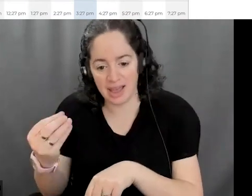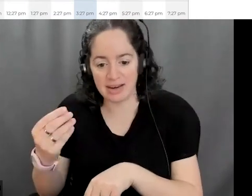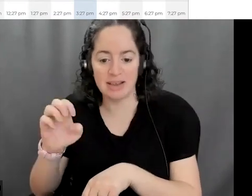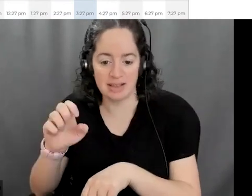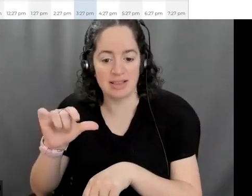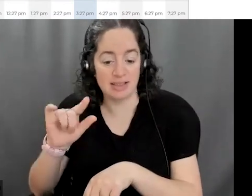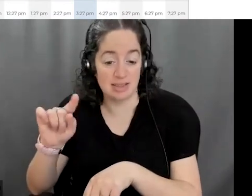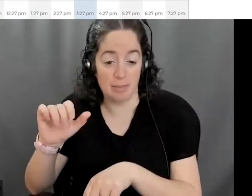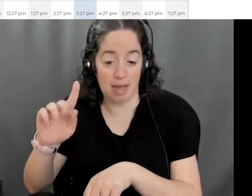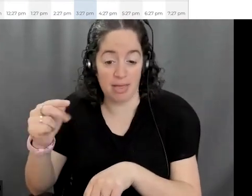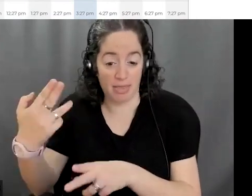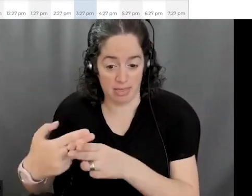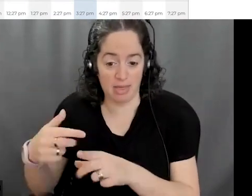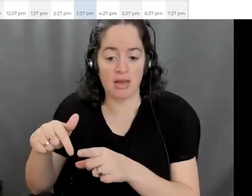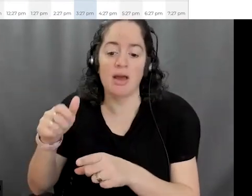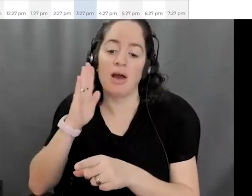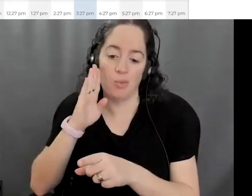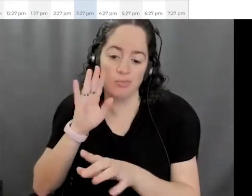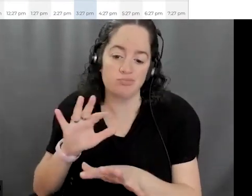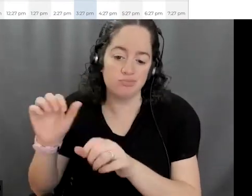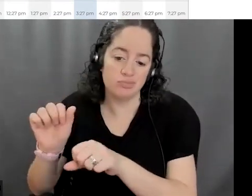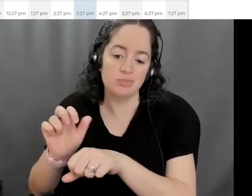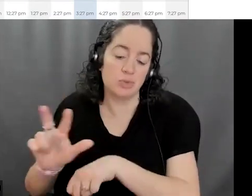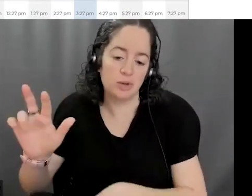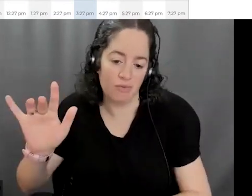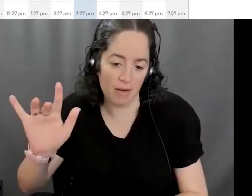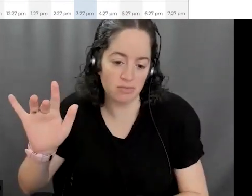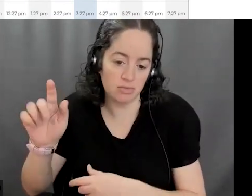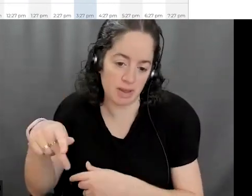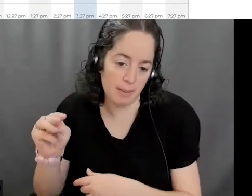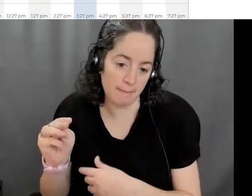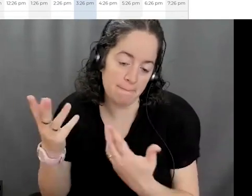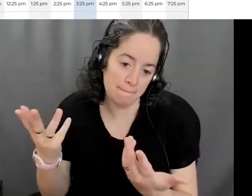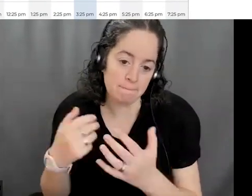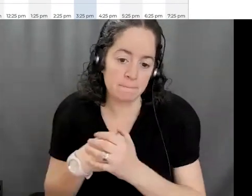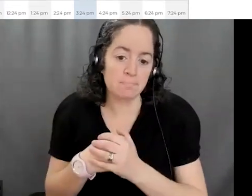Adding some of these visual features helps users to navigate this table.